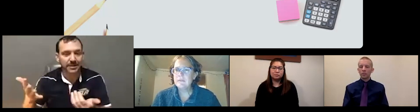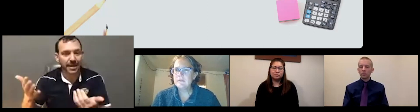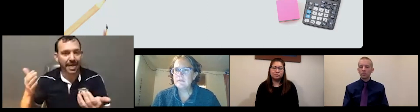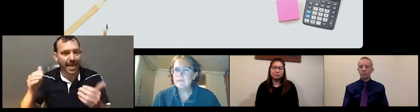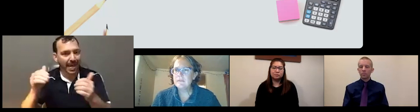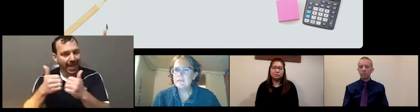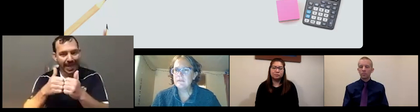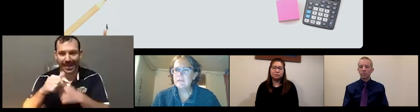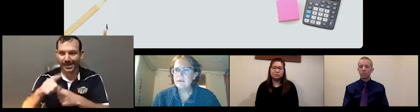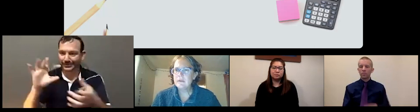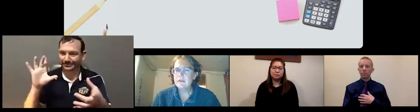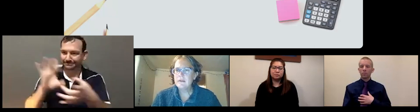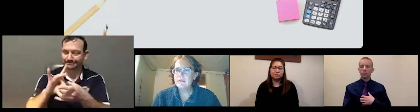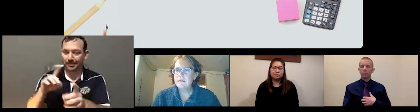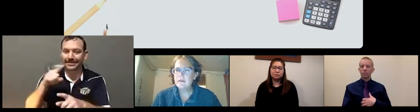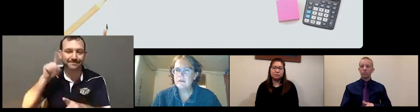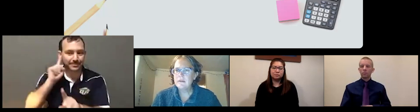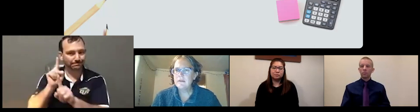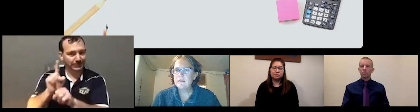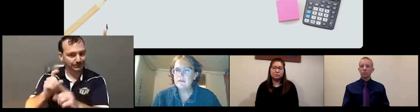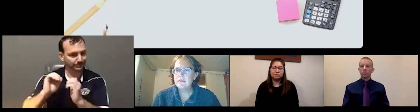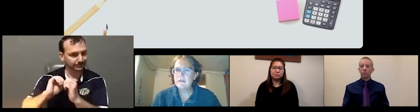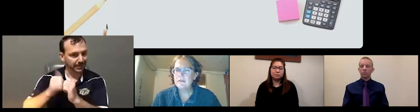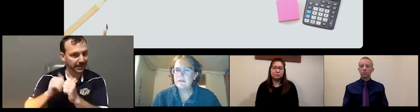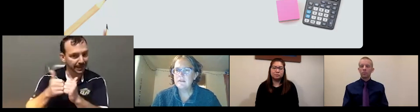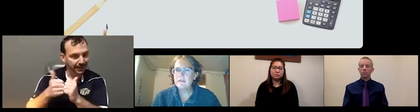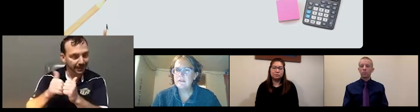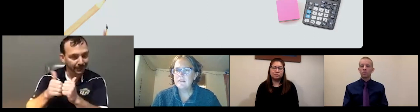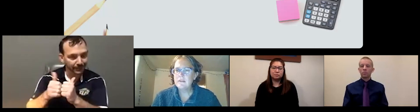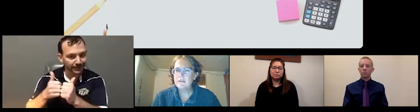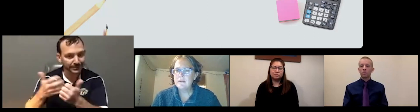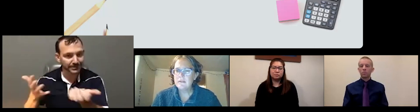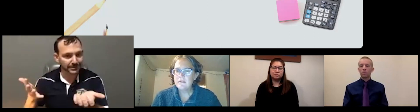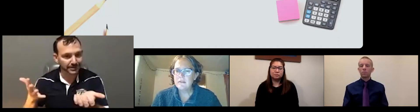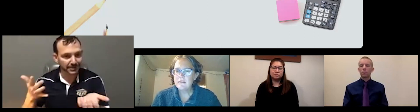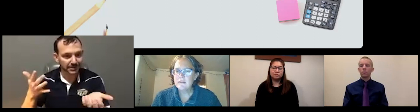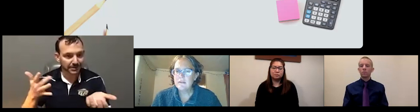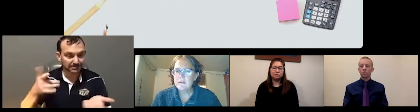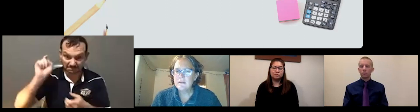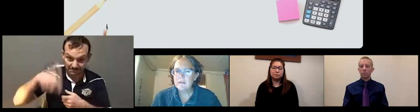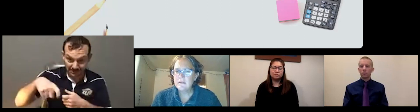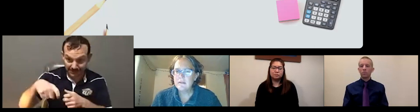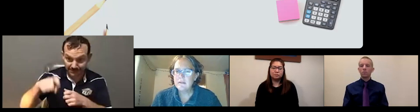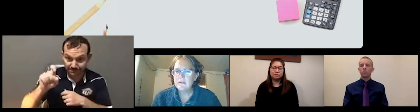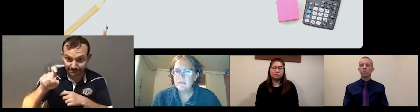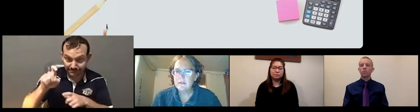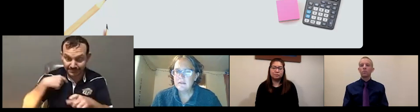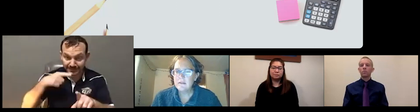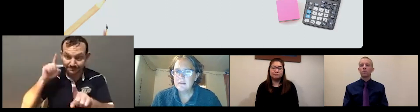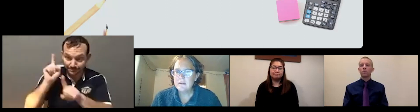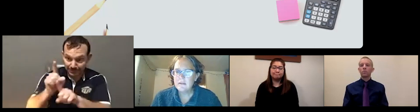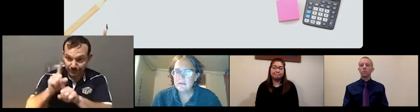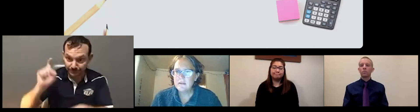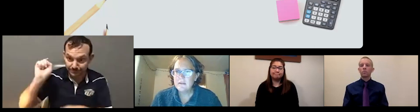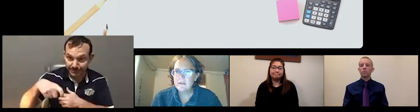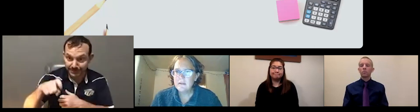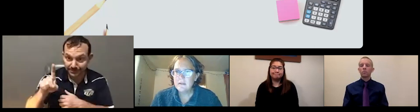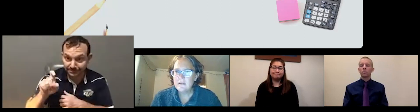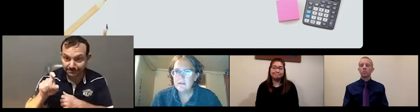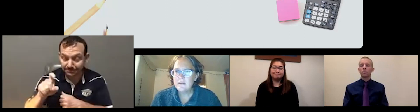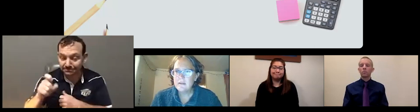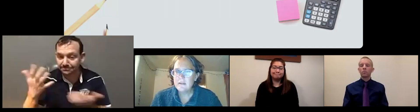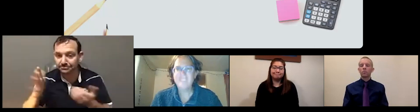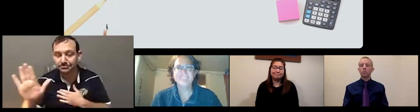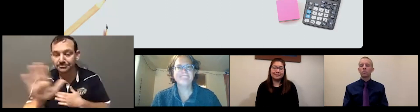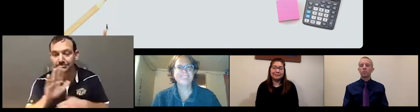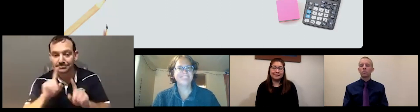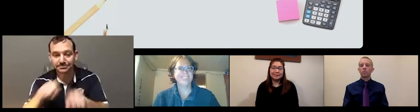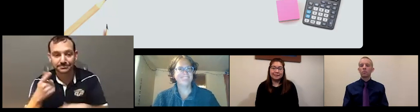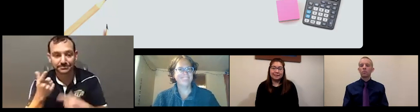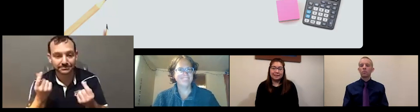How can they find deaf mentors? Must it be a deaf mentor? Share your responses.